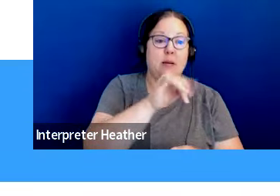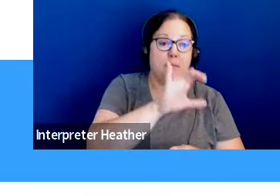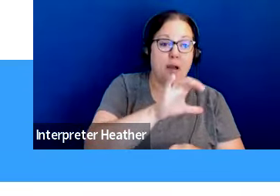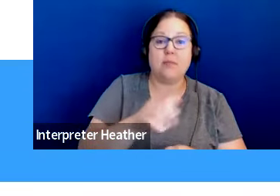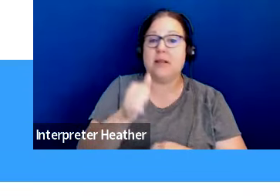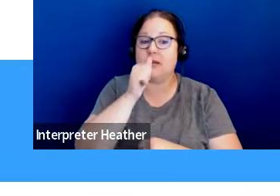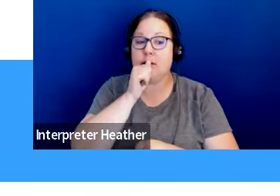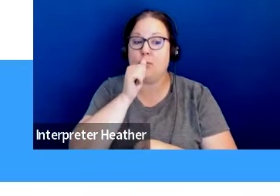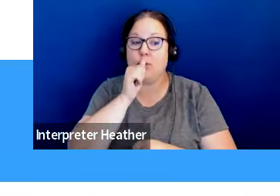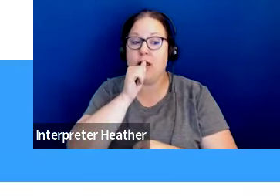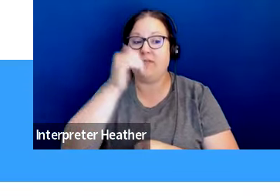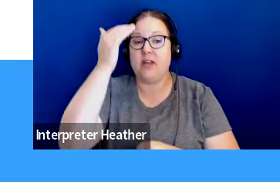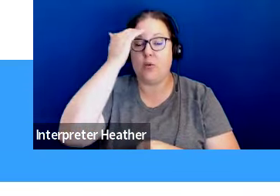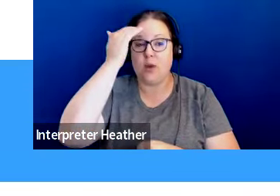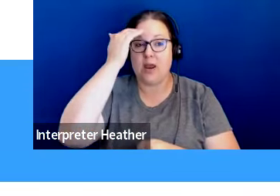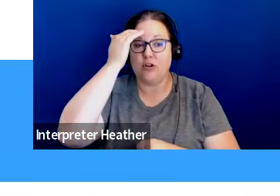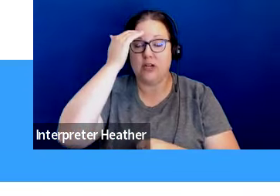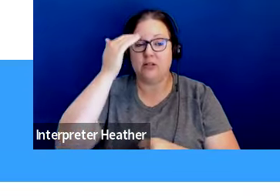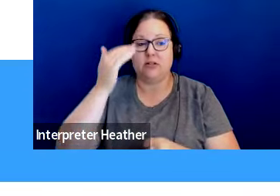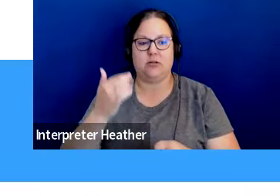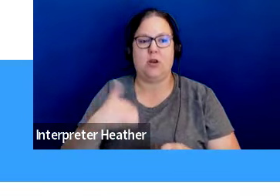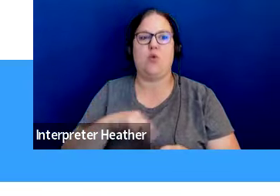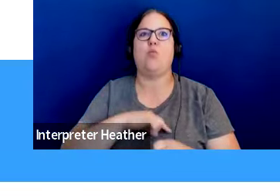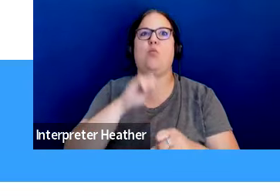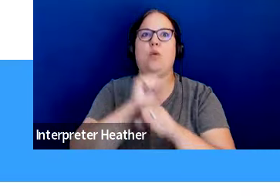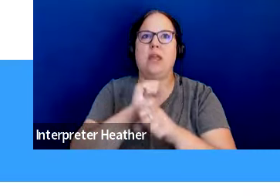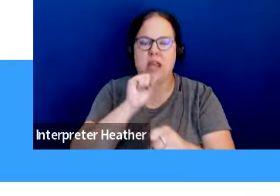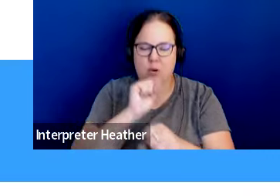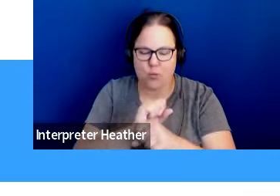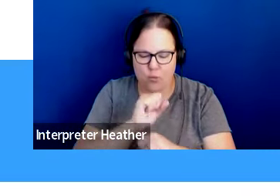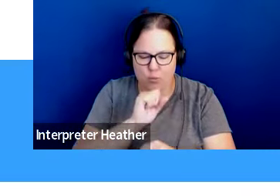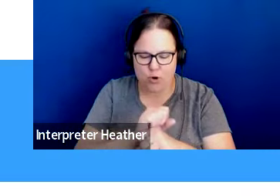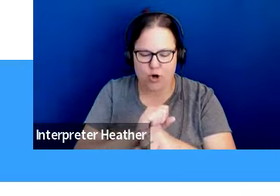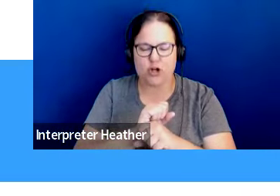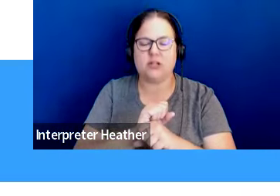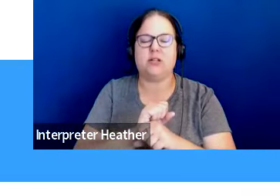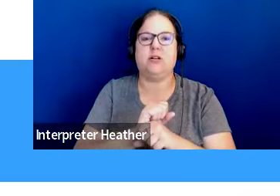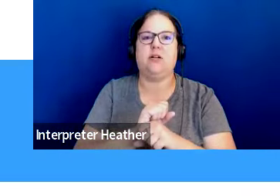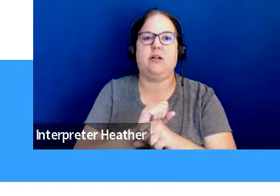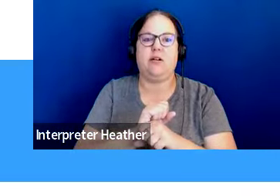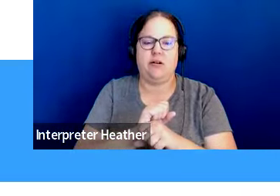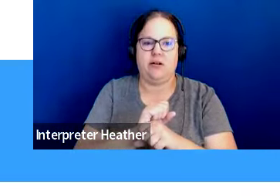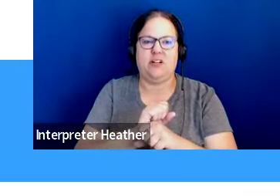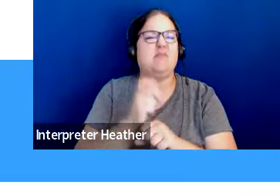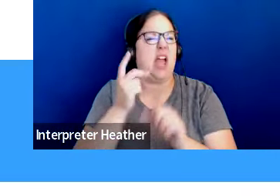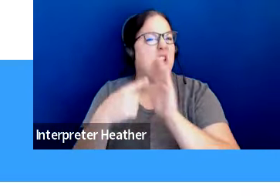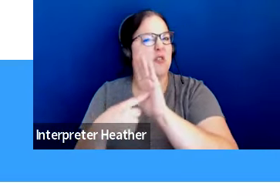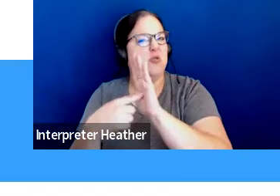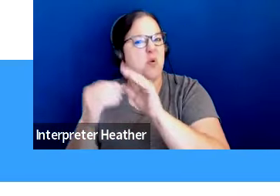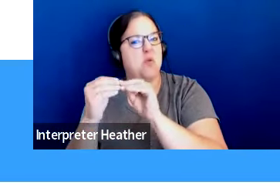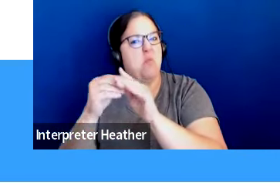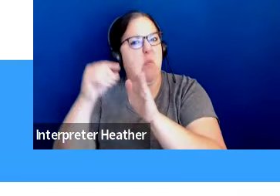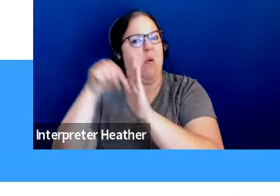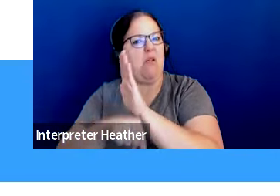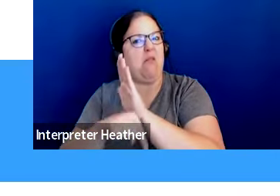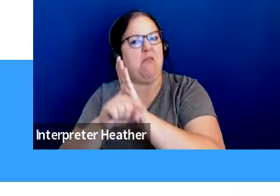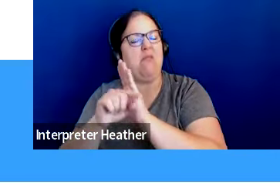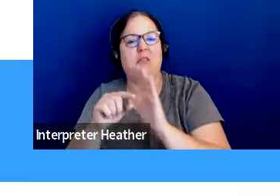awareness. We worked very hard on this, and you'll see in a few minutes the volume of work that